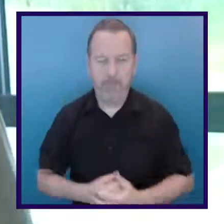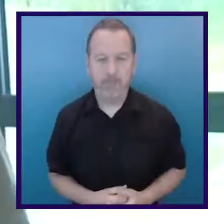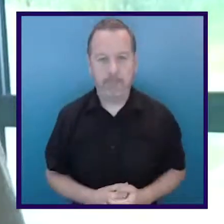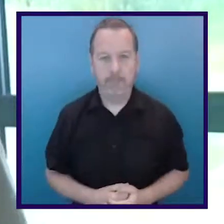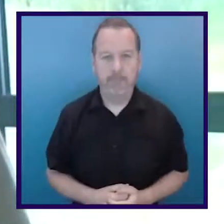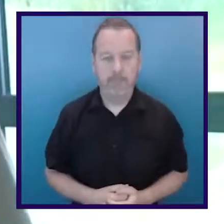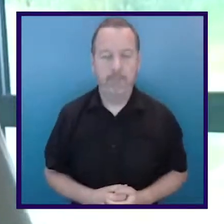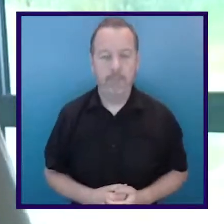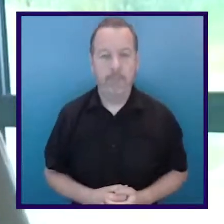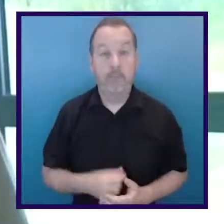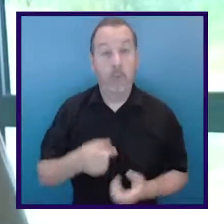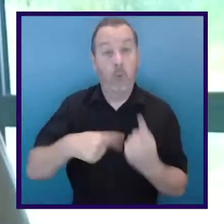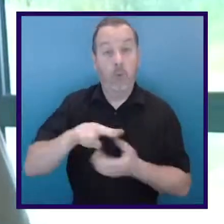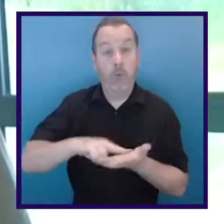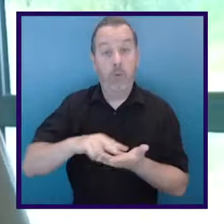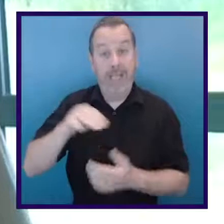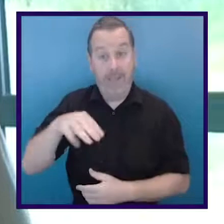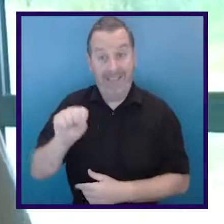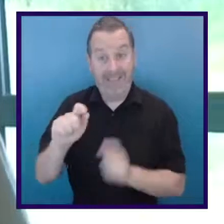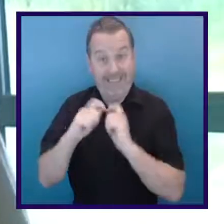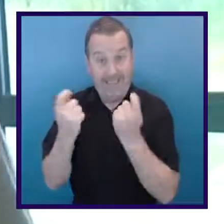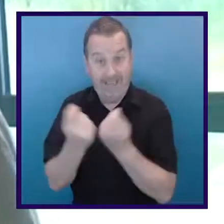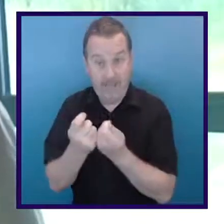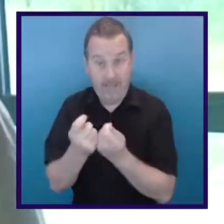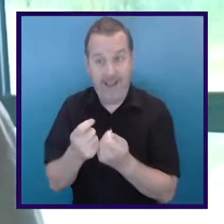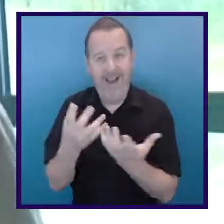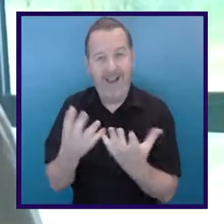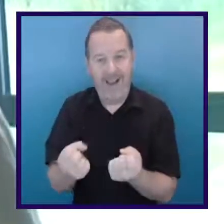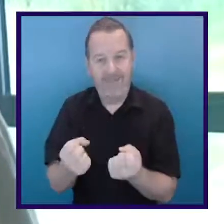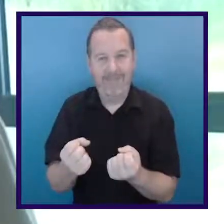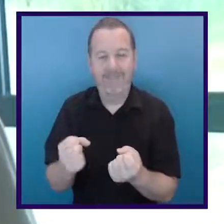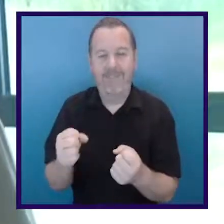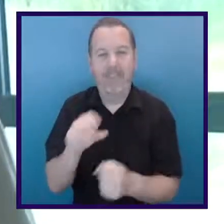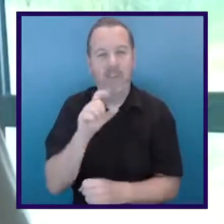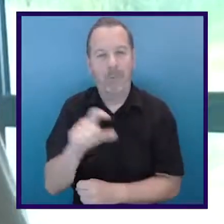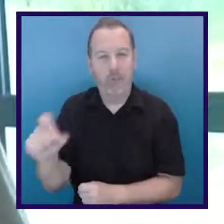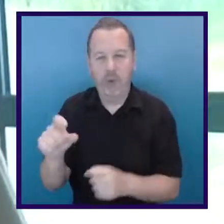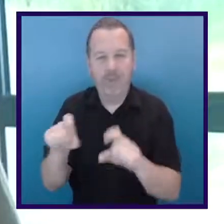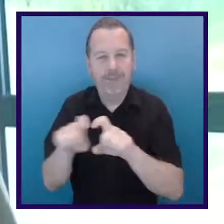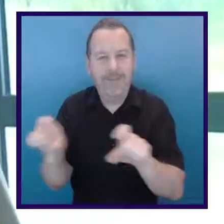Using the Team's Live closed caption system we will have subtitles available today, so